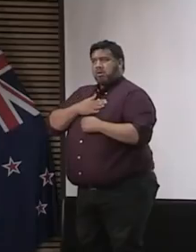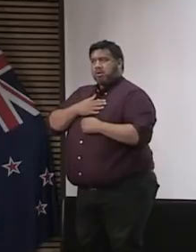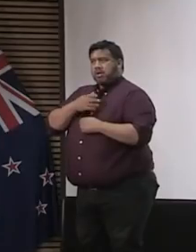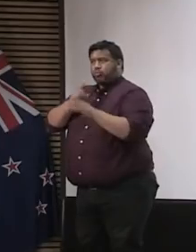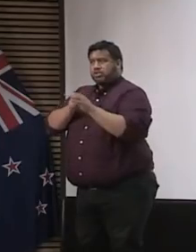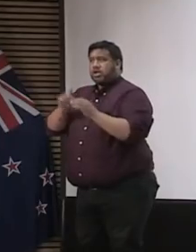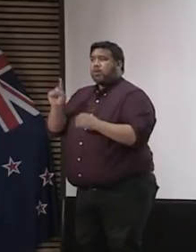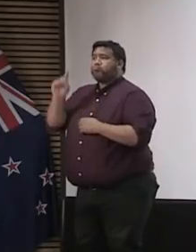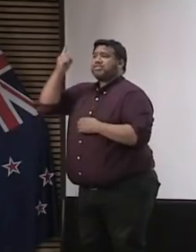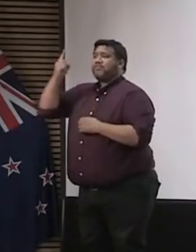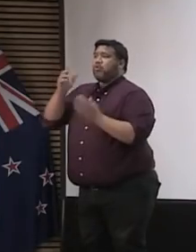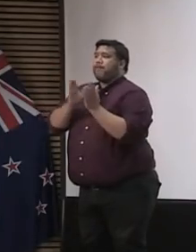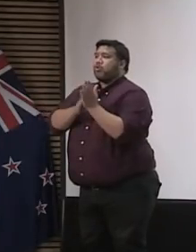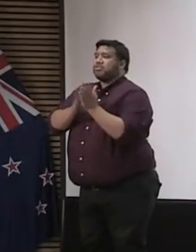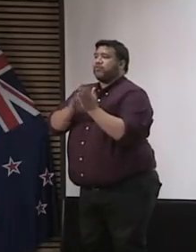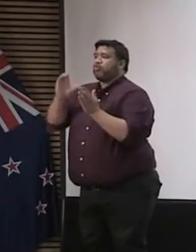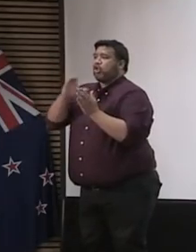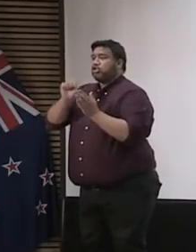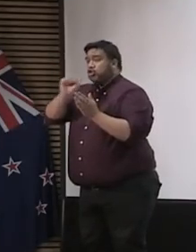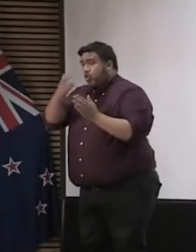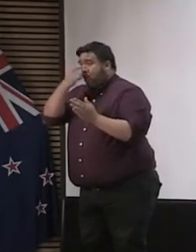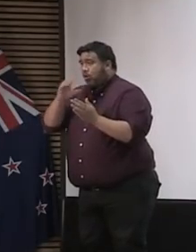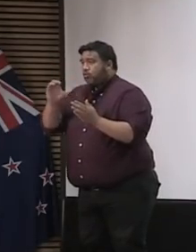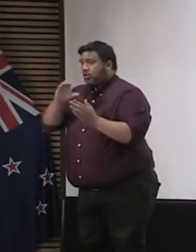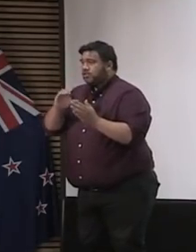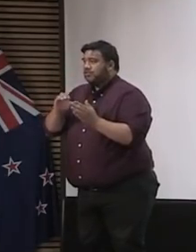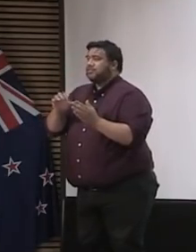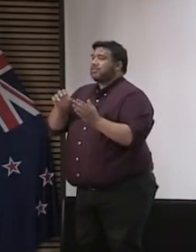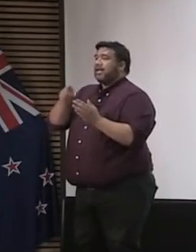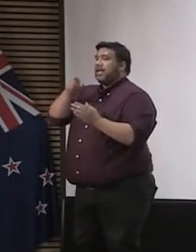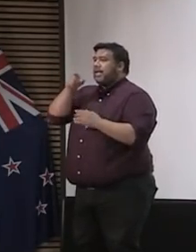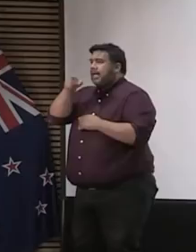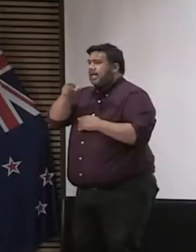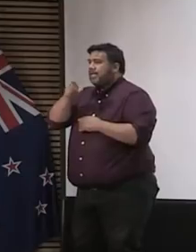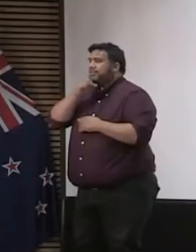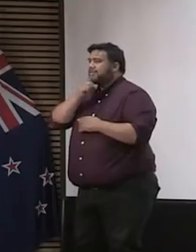Has accused the Governmentof passing child mindingresponsibilities onto thesector rather than havingpeople.